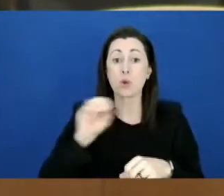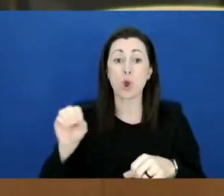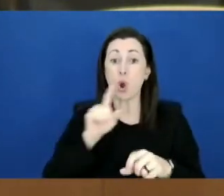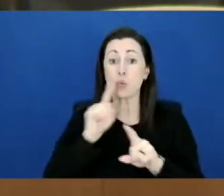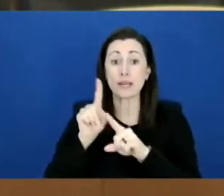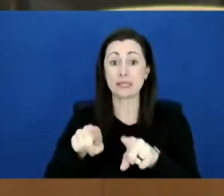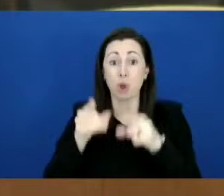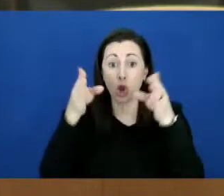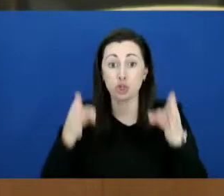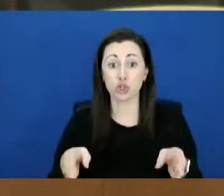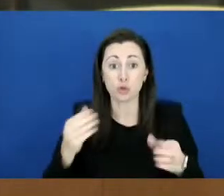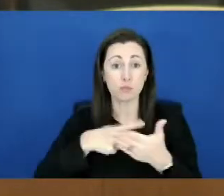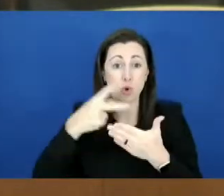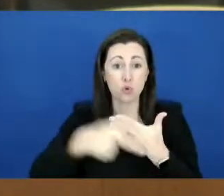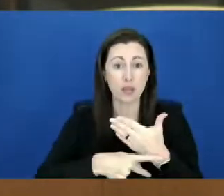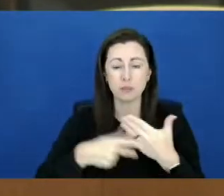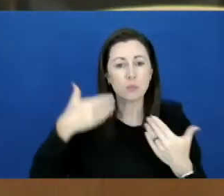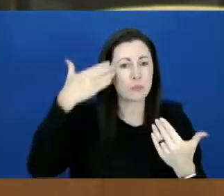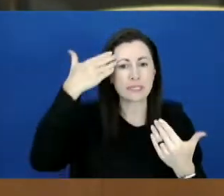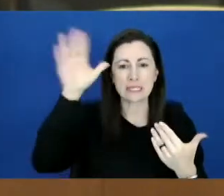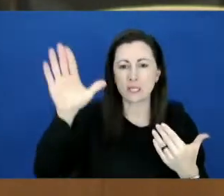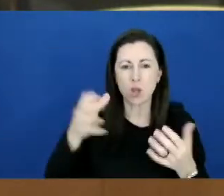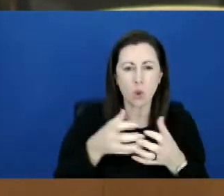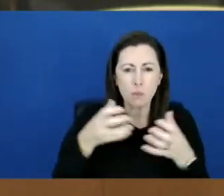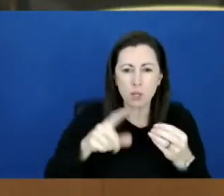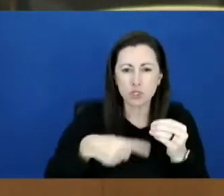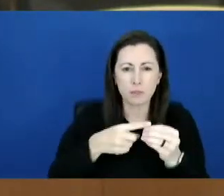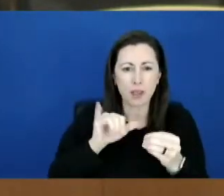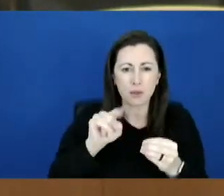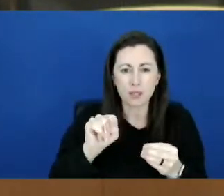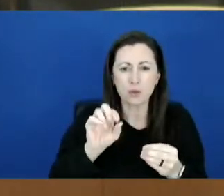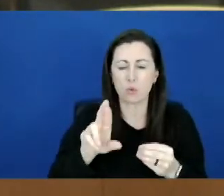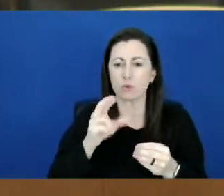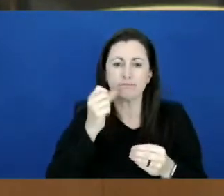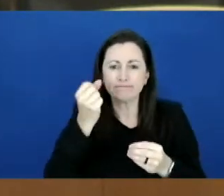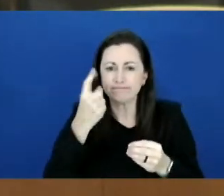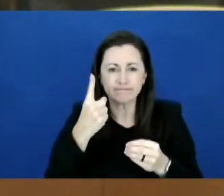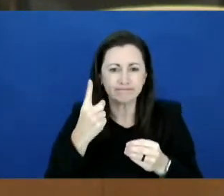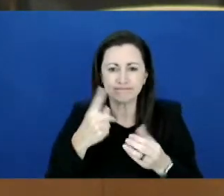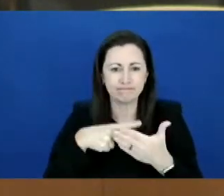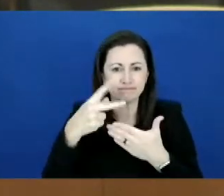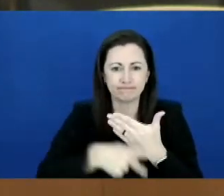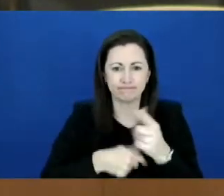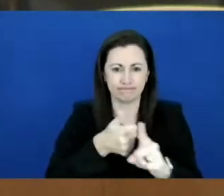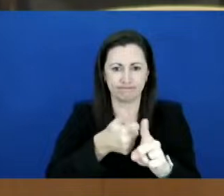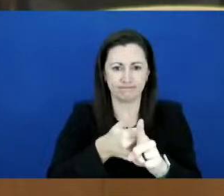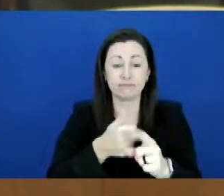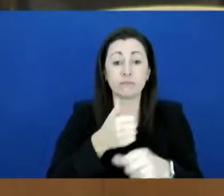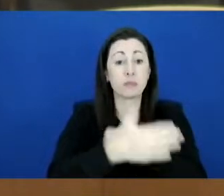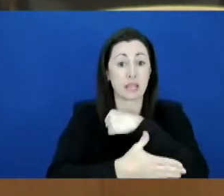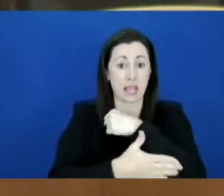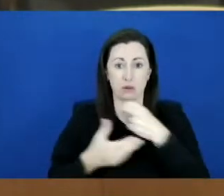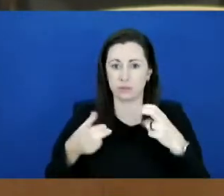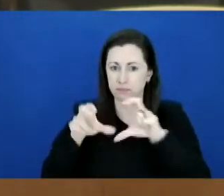TRAUMA AND AT A TIME WHEN